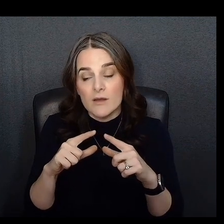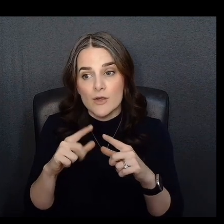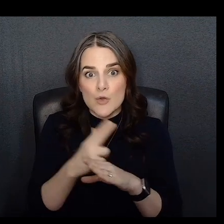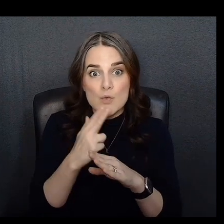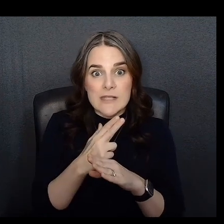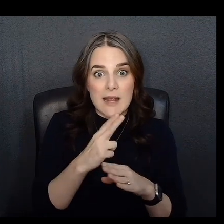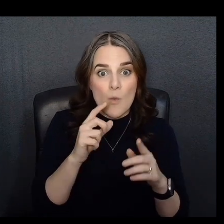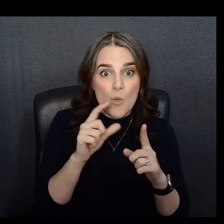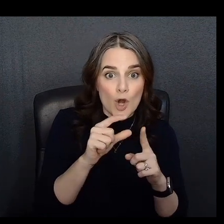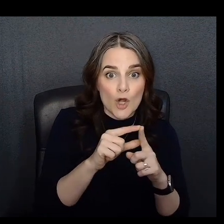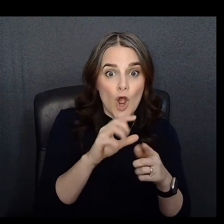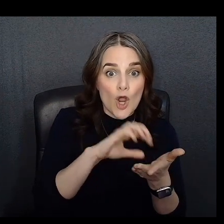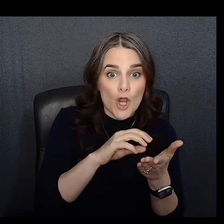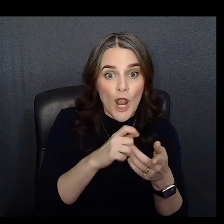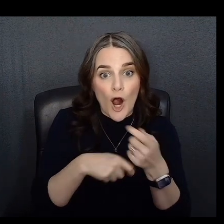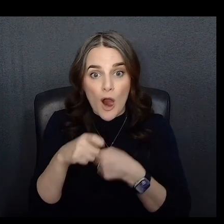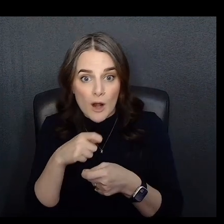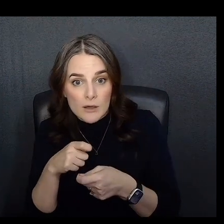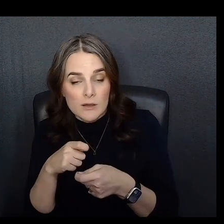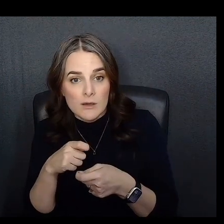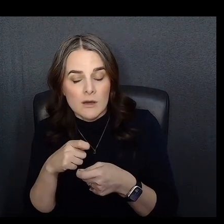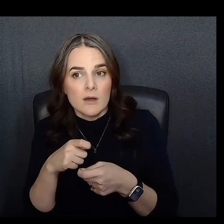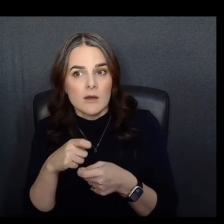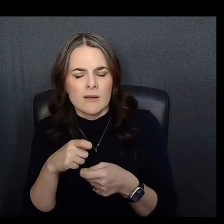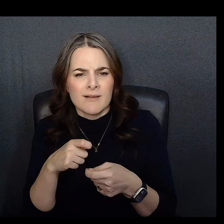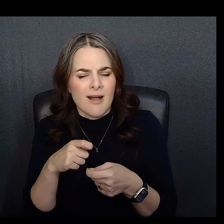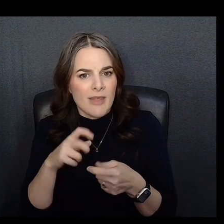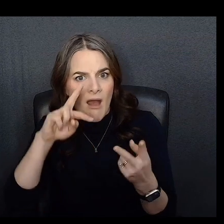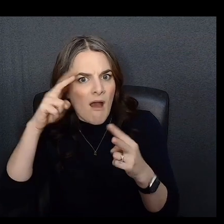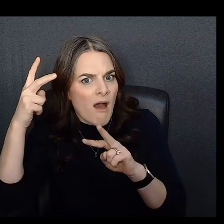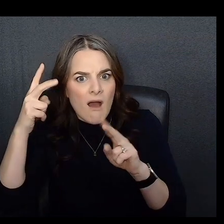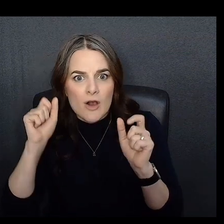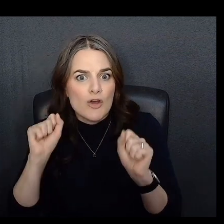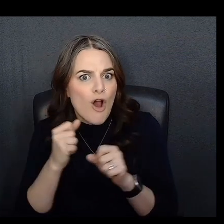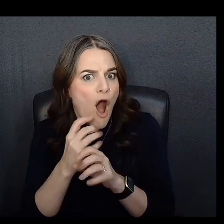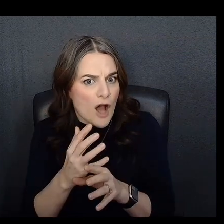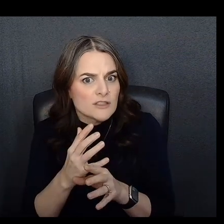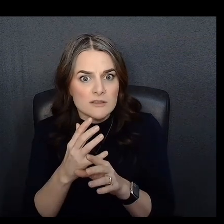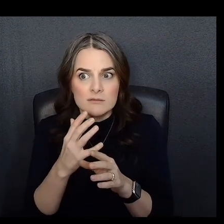So that can create misinterpretations, but can also then limit the instance